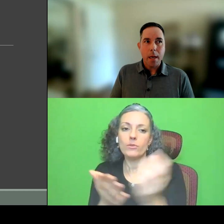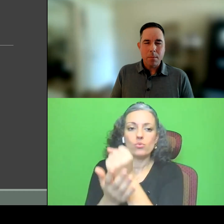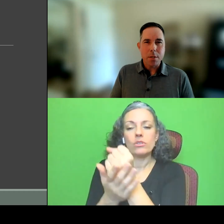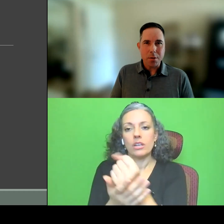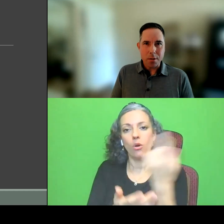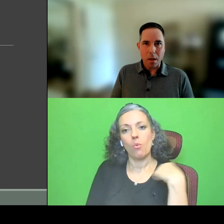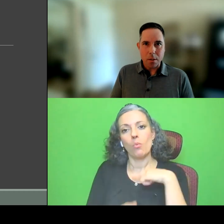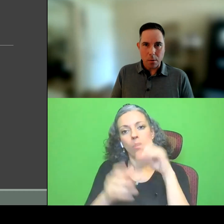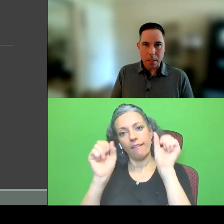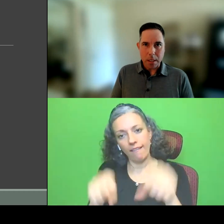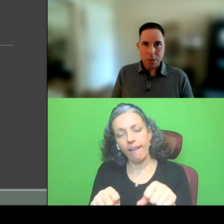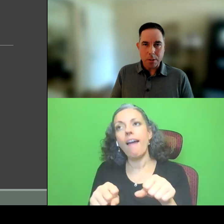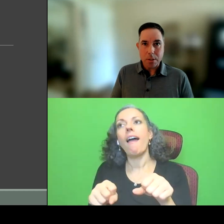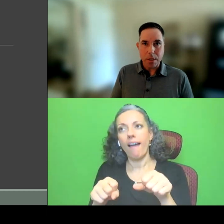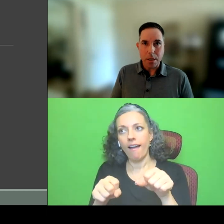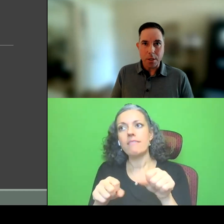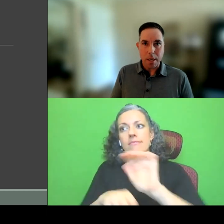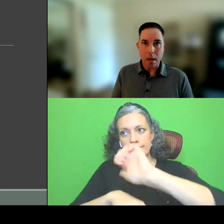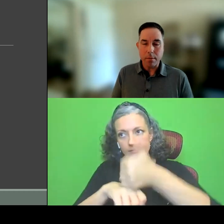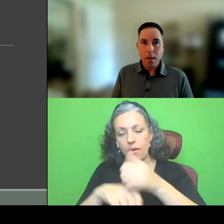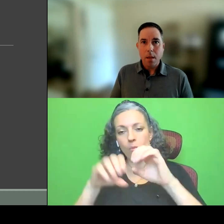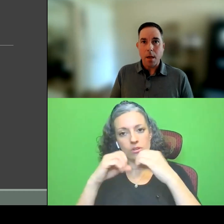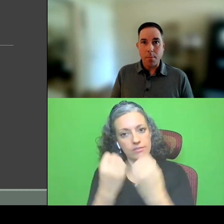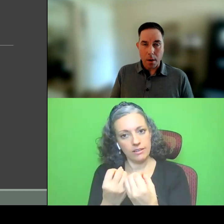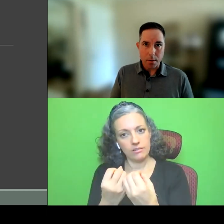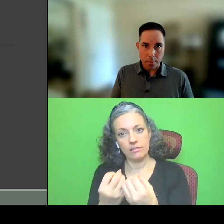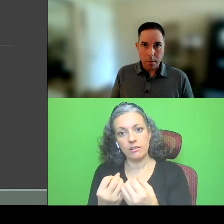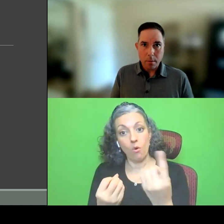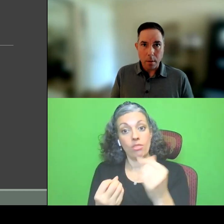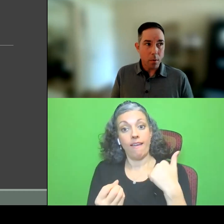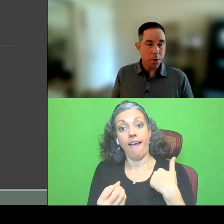we can position ourselves in the organization to not just have the product and we will